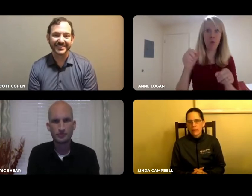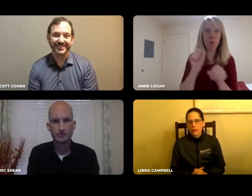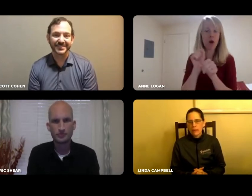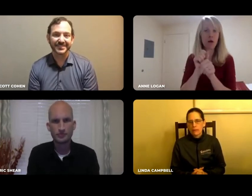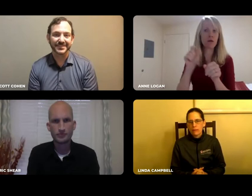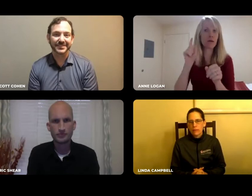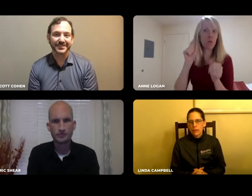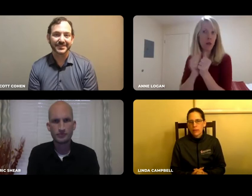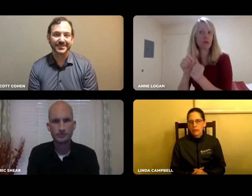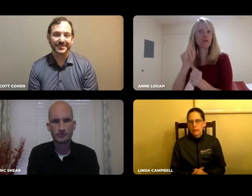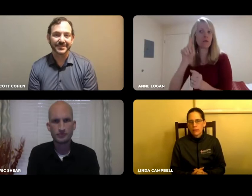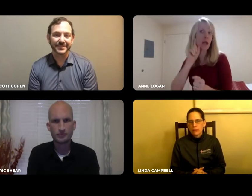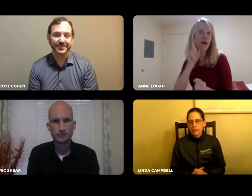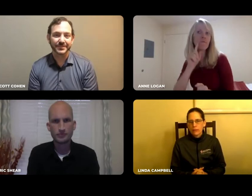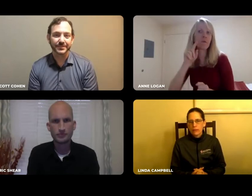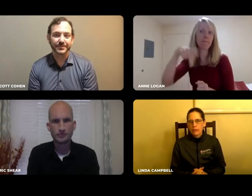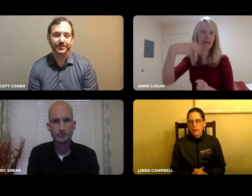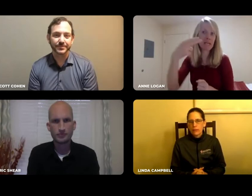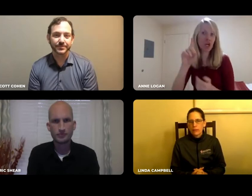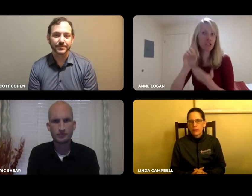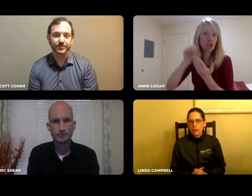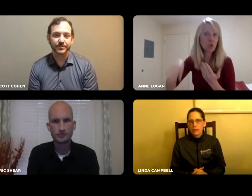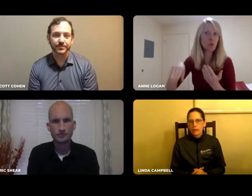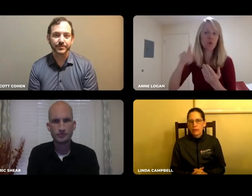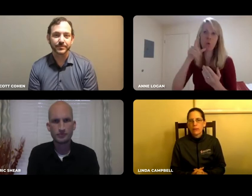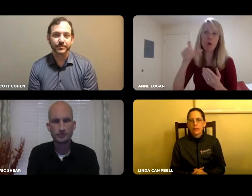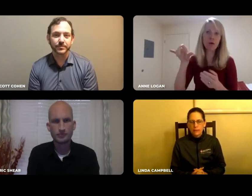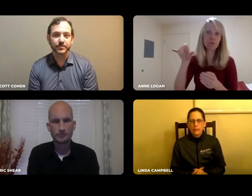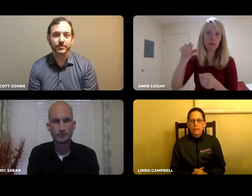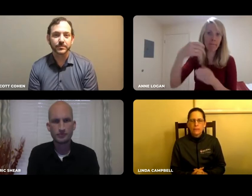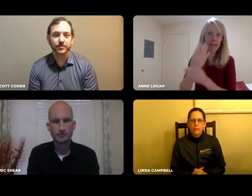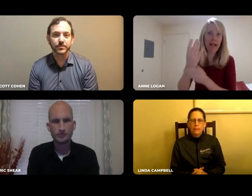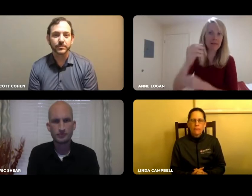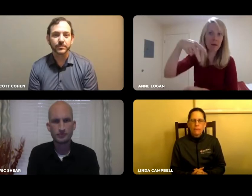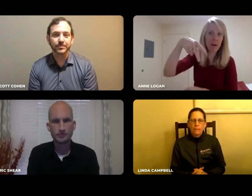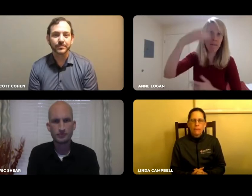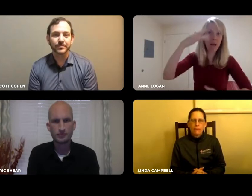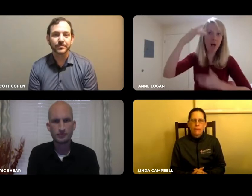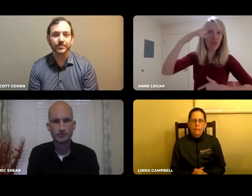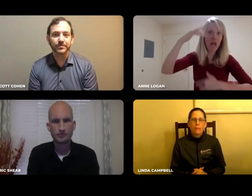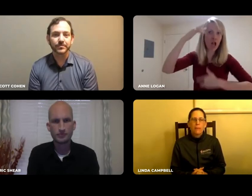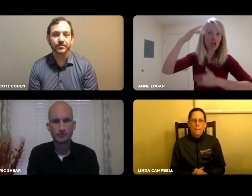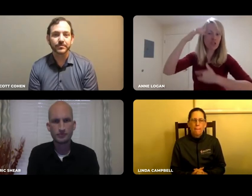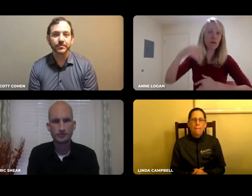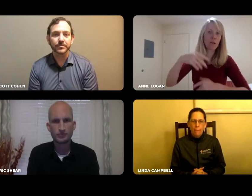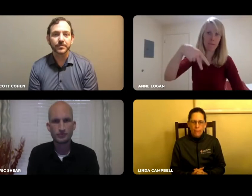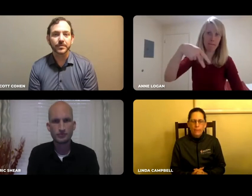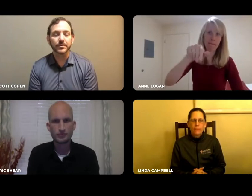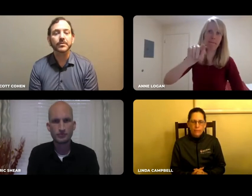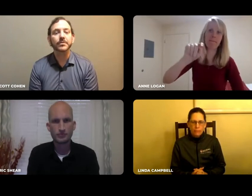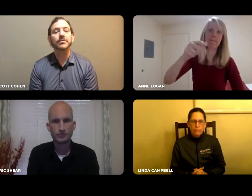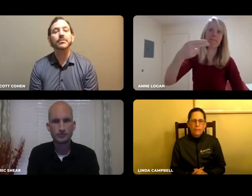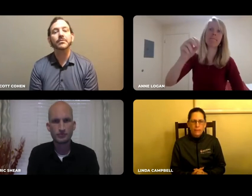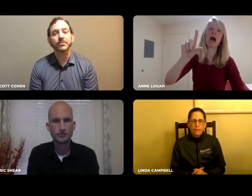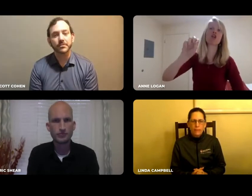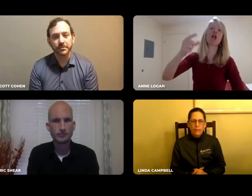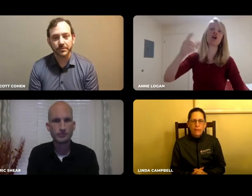I'm working with a deaf PhD student who's a plant pathologist.